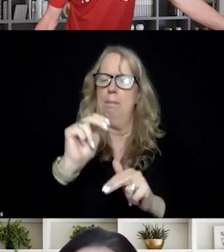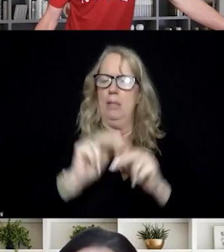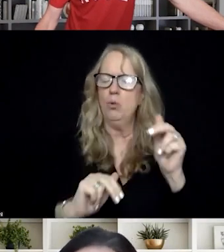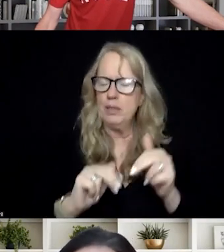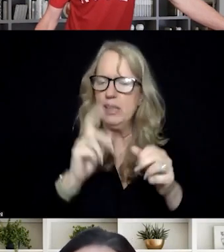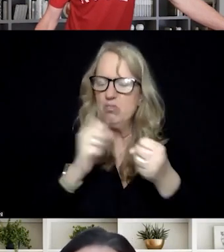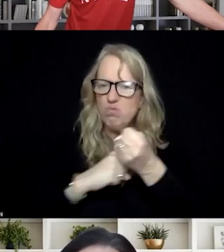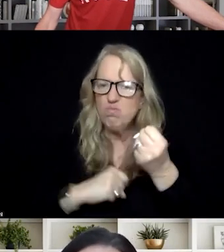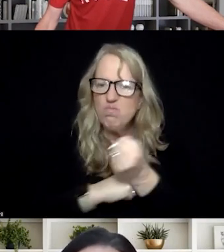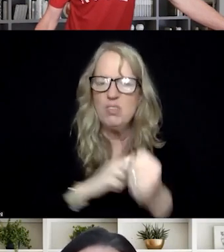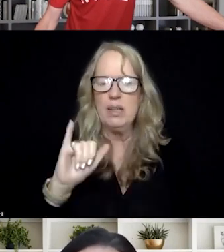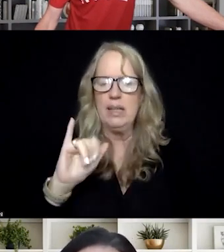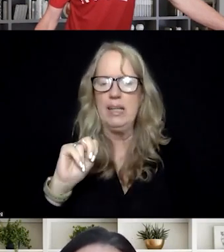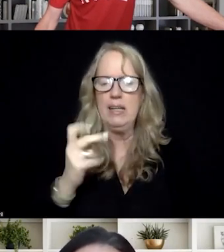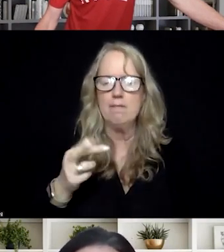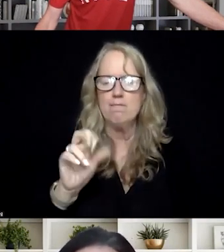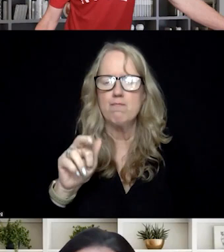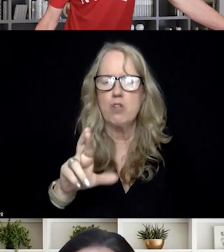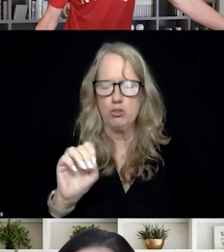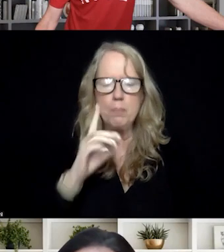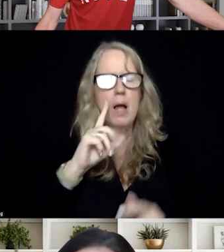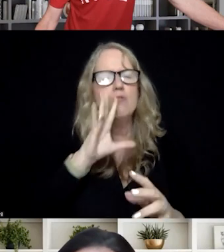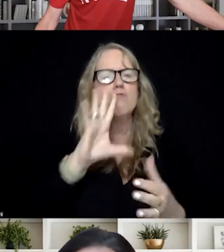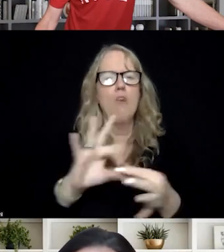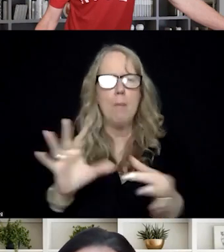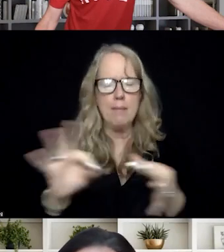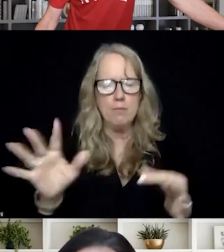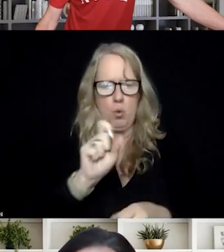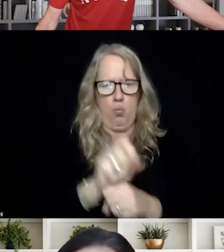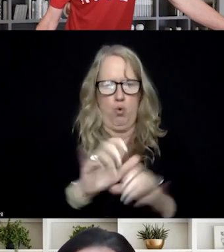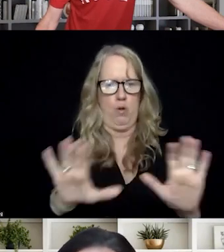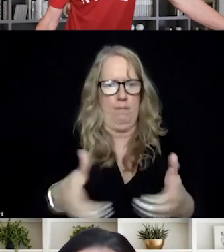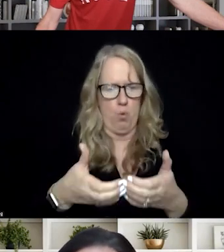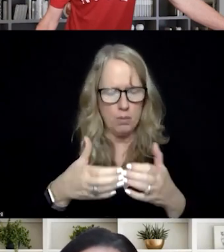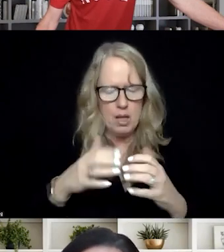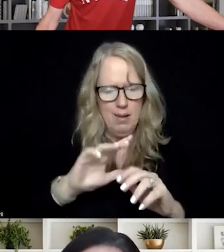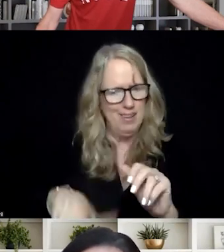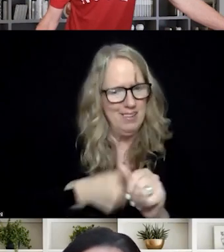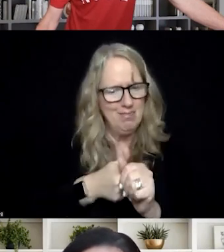GOING TO COMMENT ON THE WORK FORCE ISSUES THAT UNDERLIES THIS